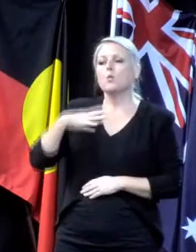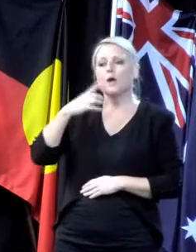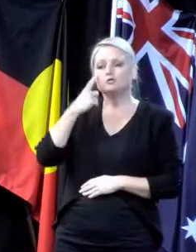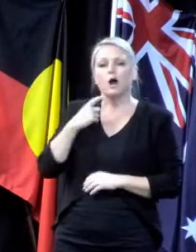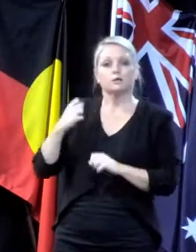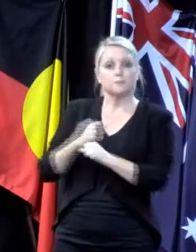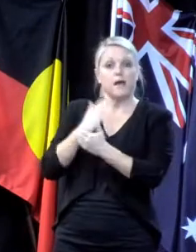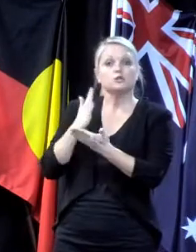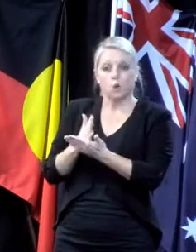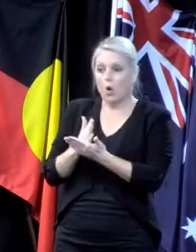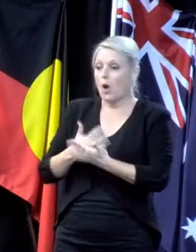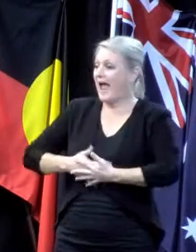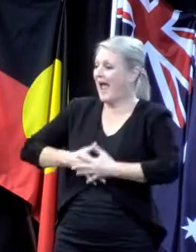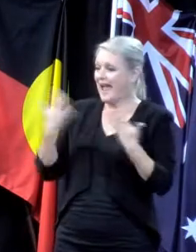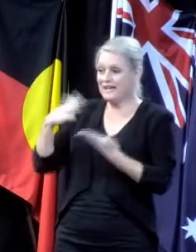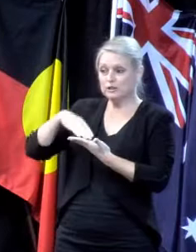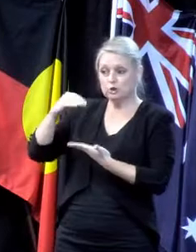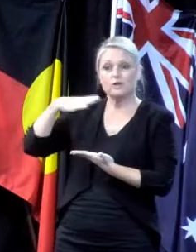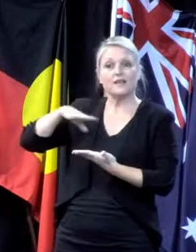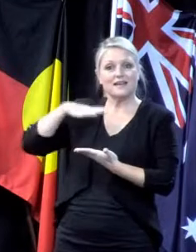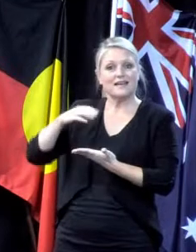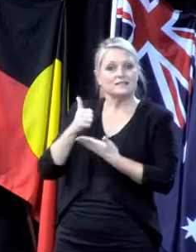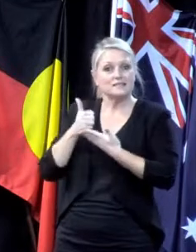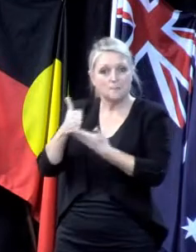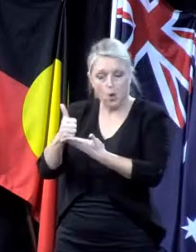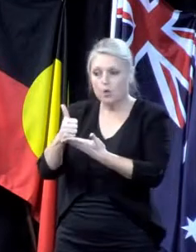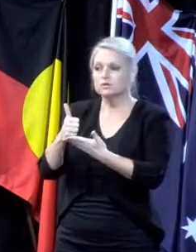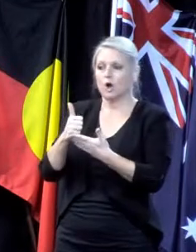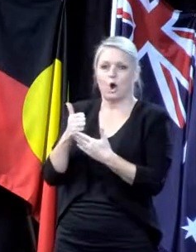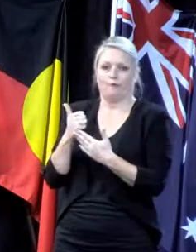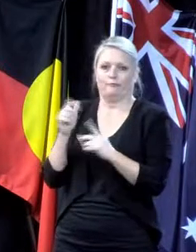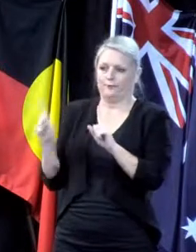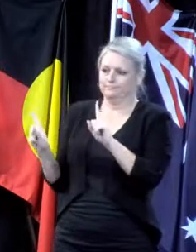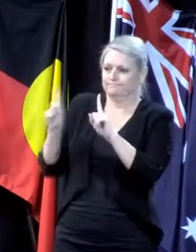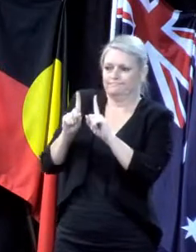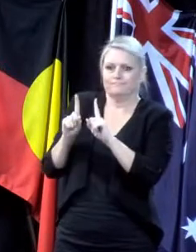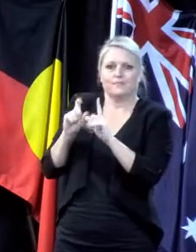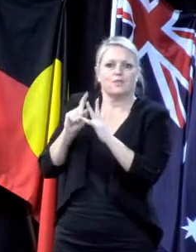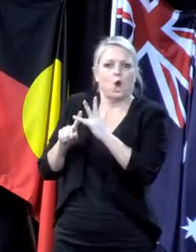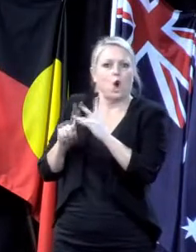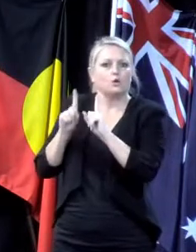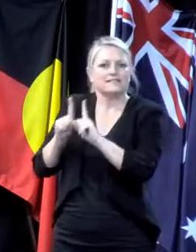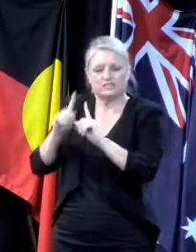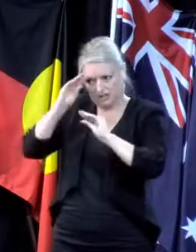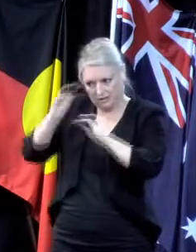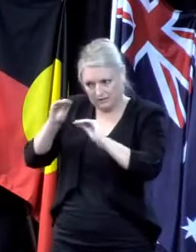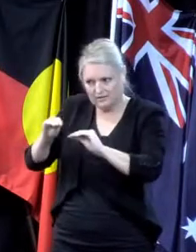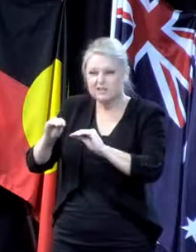that need the support of two teachers, that need the adjustments are able